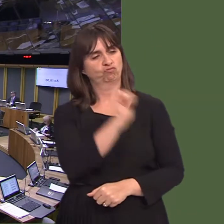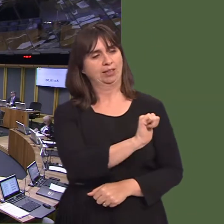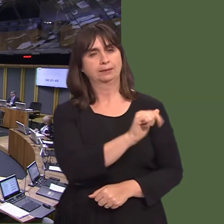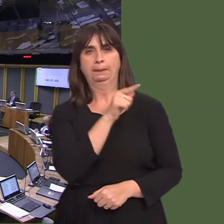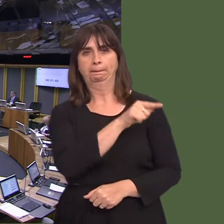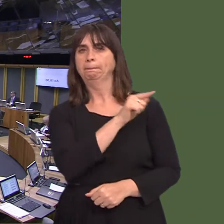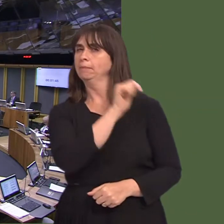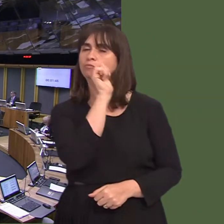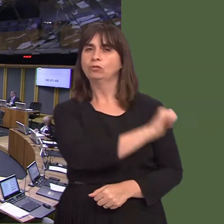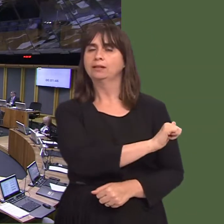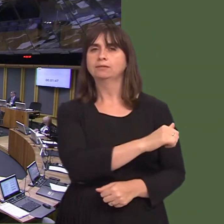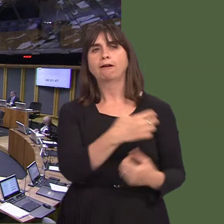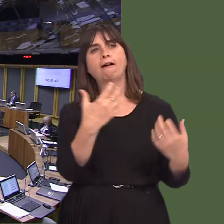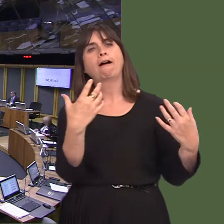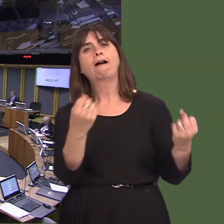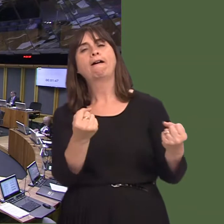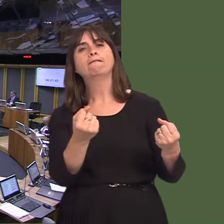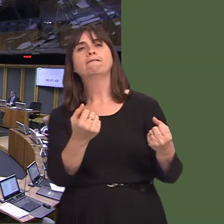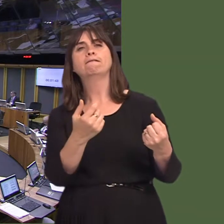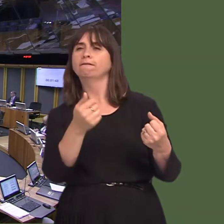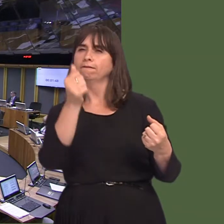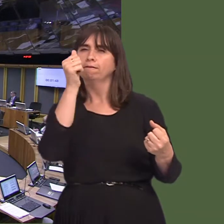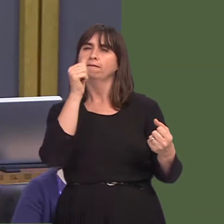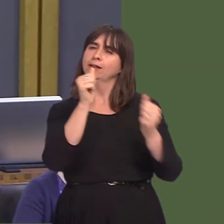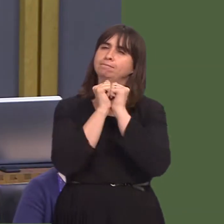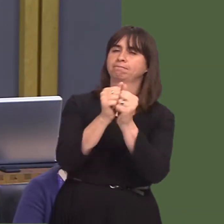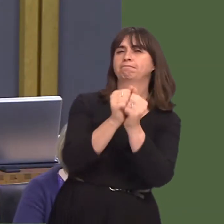with many across the Chamber, on the value of the Wales for Africa programme.